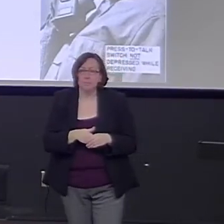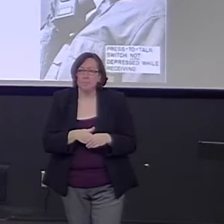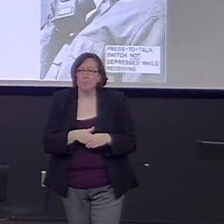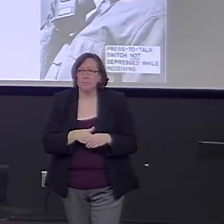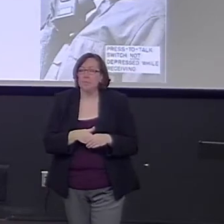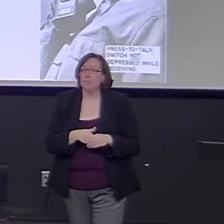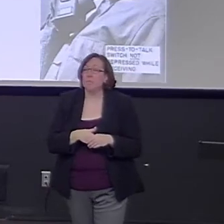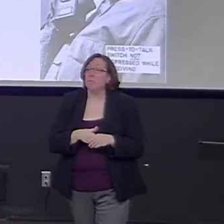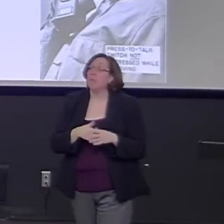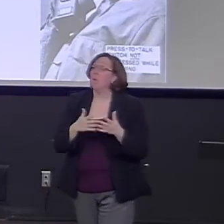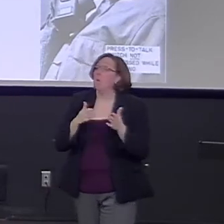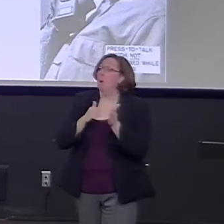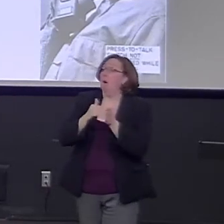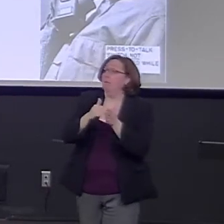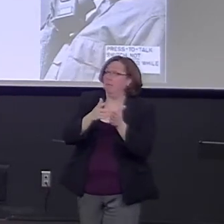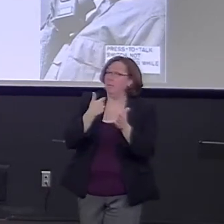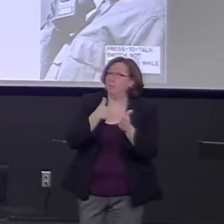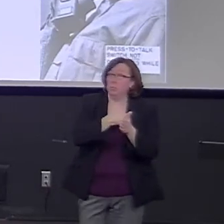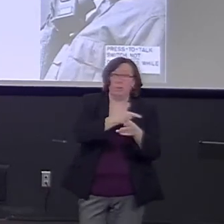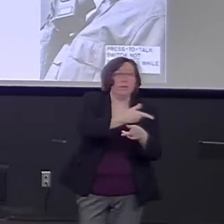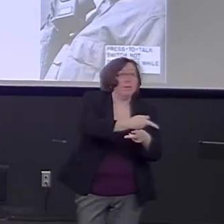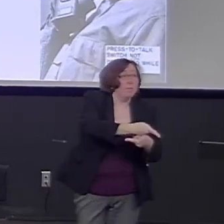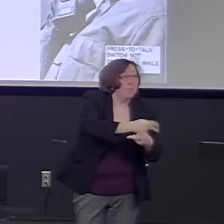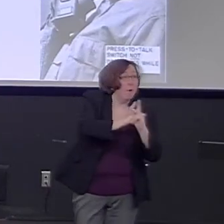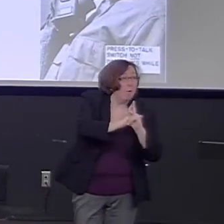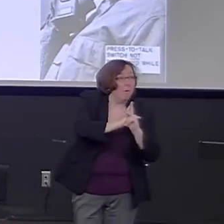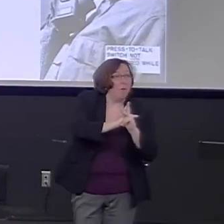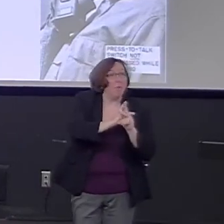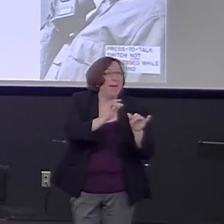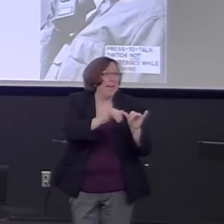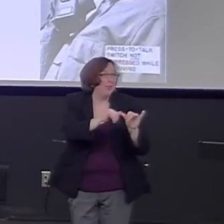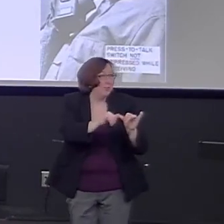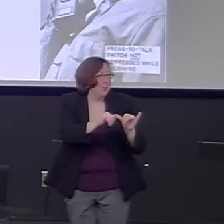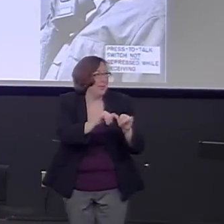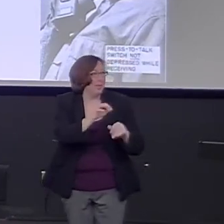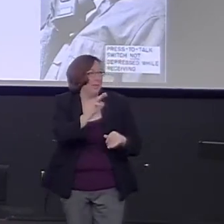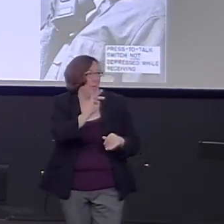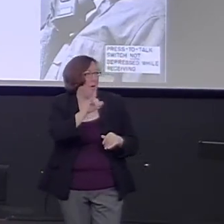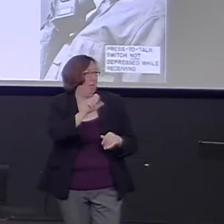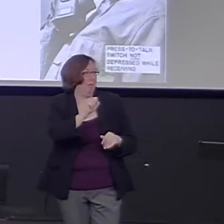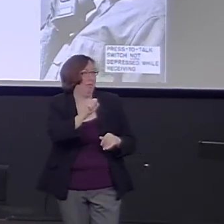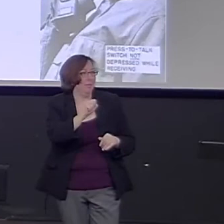we borrow models from engineers. We're shameless about it.